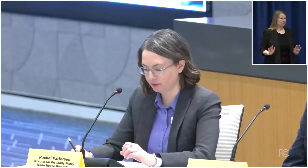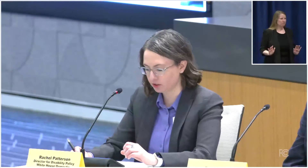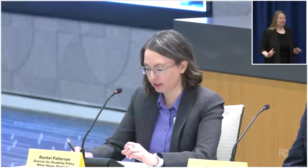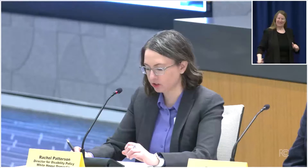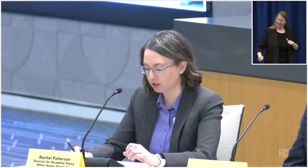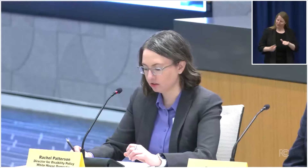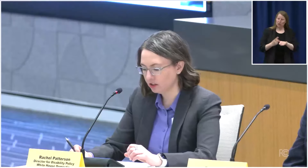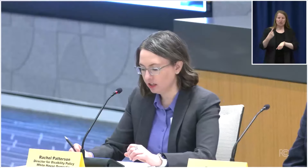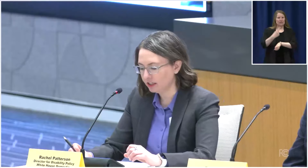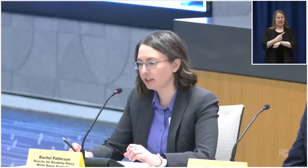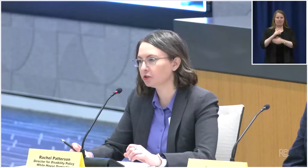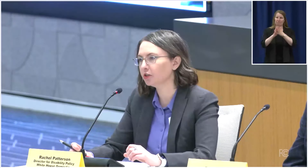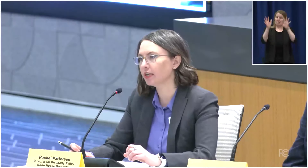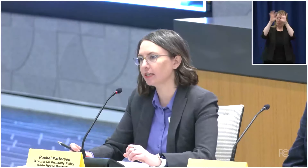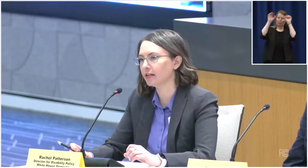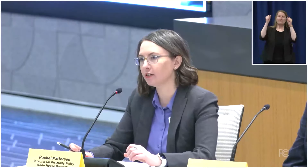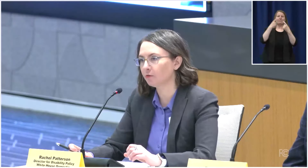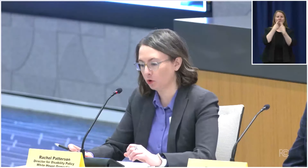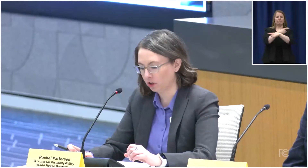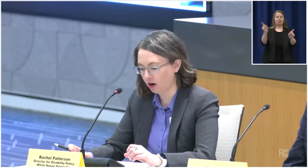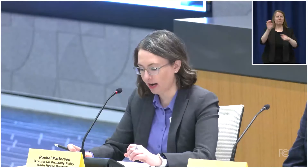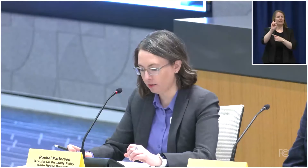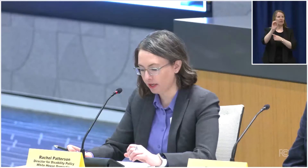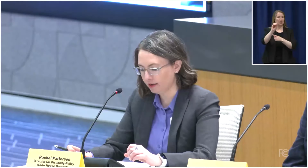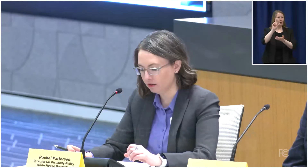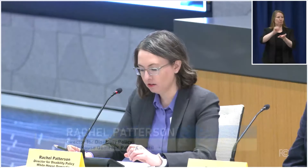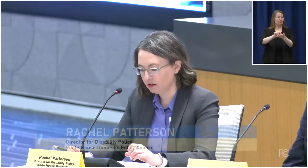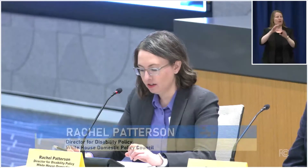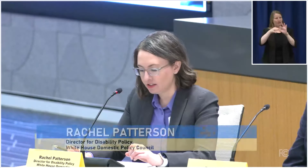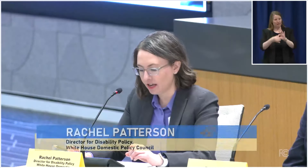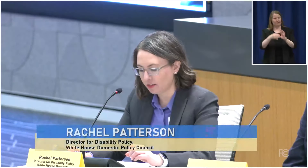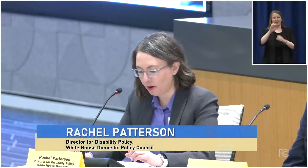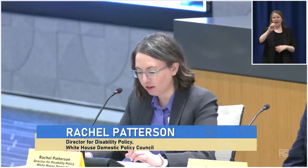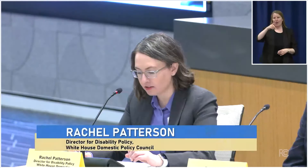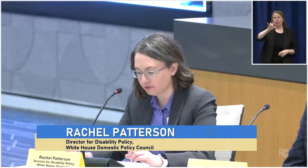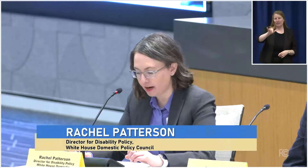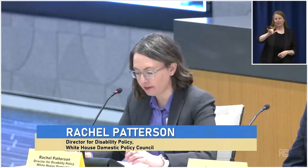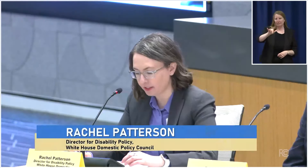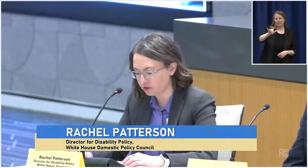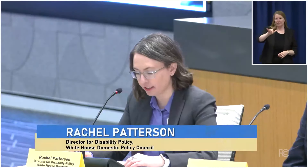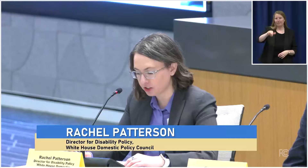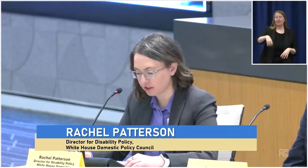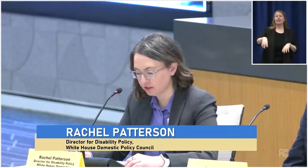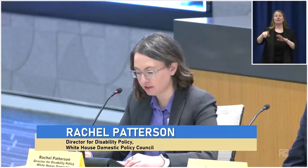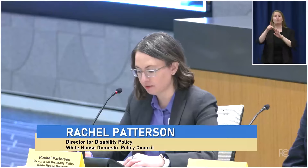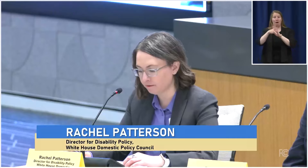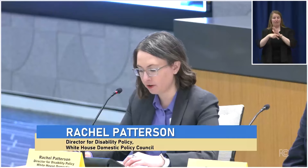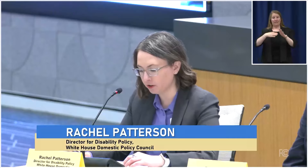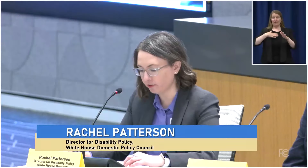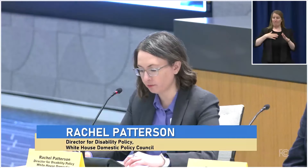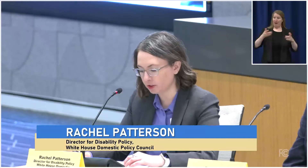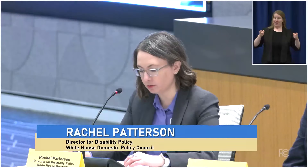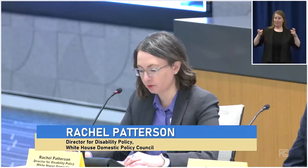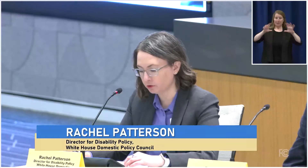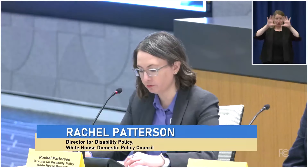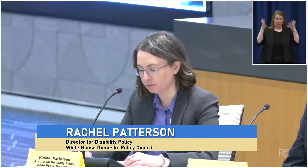IT'S BEEN A VERY, VERY EVENTFUL MONTH AND I'M VERY EXCITED TO BE HERE WITH ALL OF YOU. WHAT I'M GOING TO TALK ABOUT IS HOW PRESIDENT BIDEN HAS